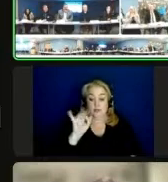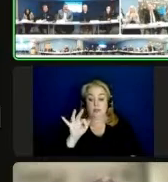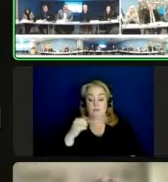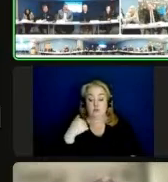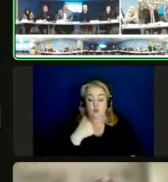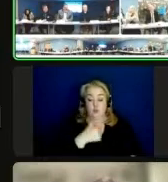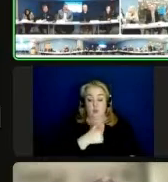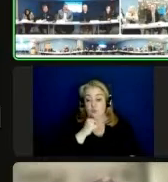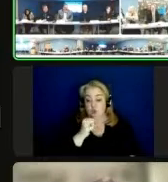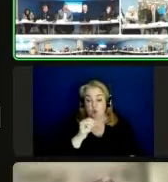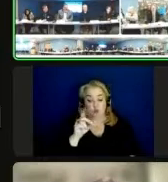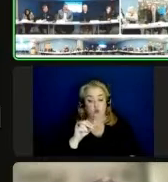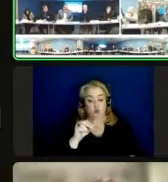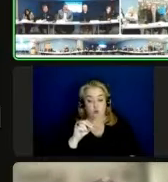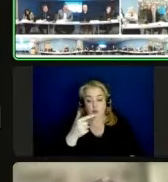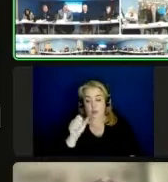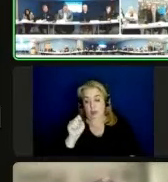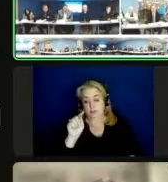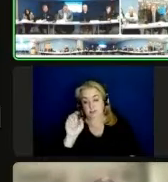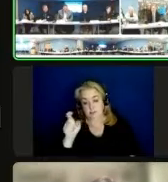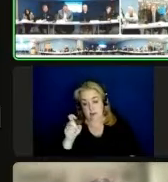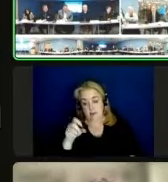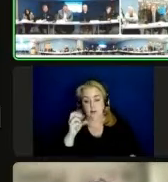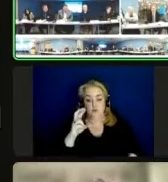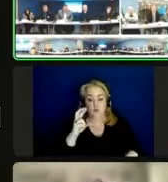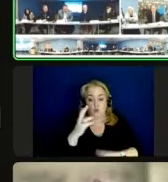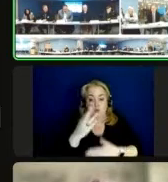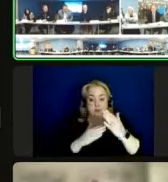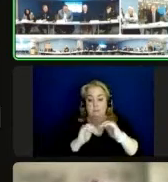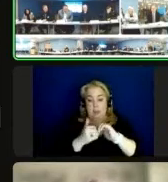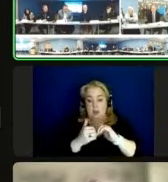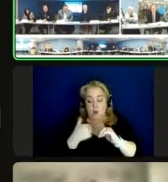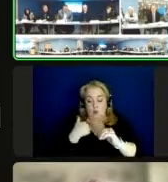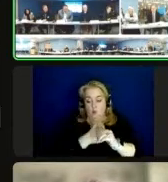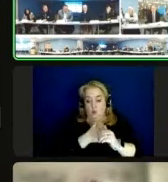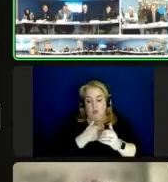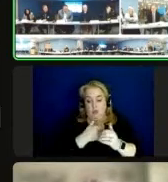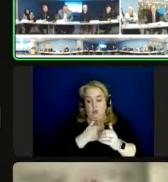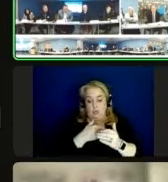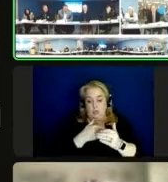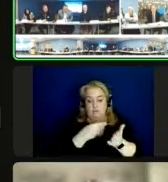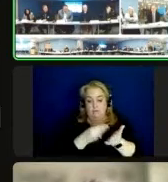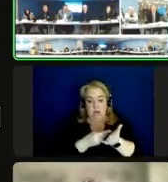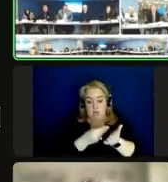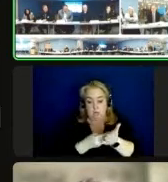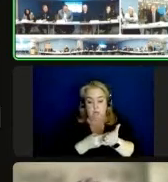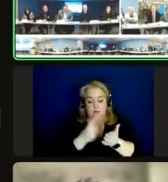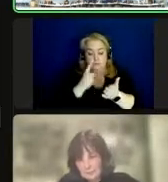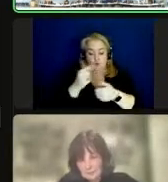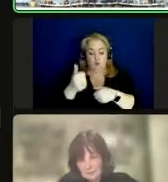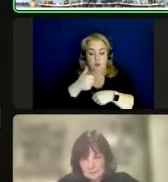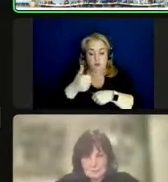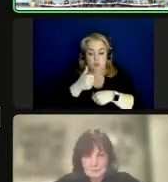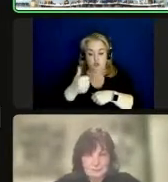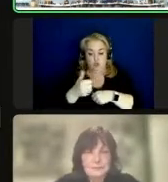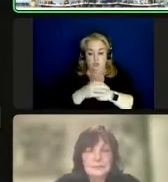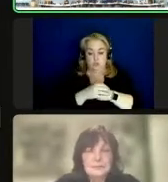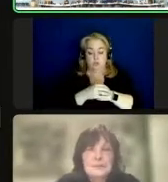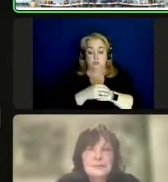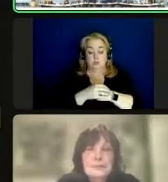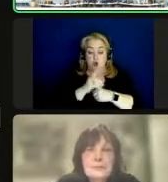IT FOR RYAN